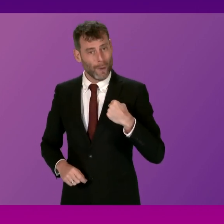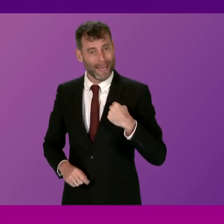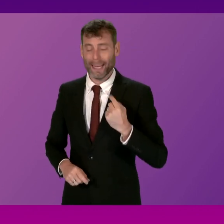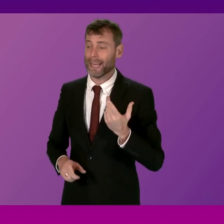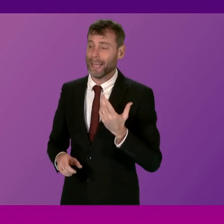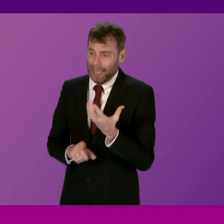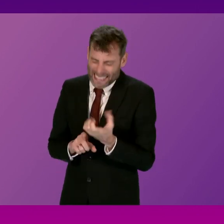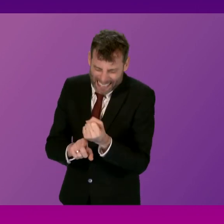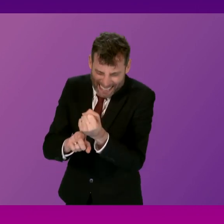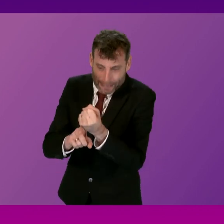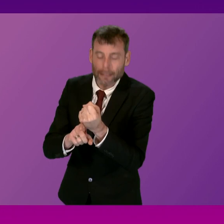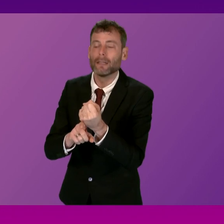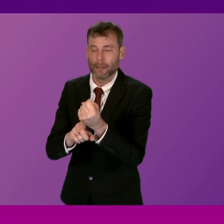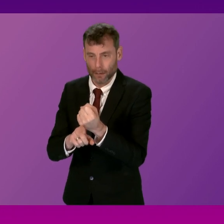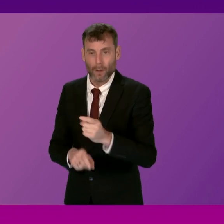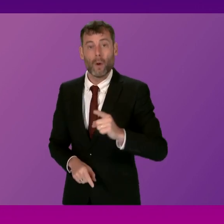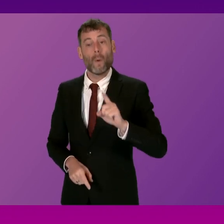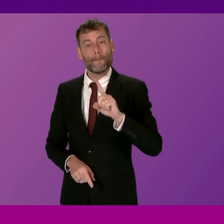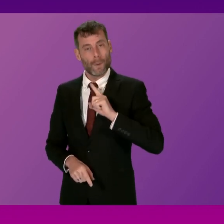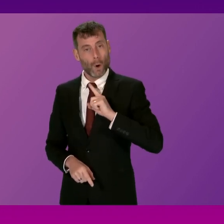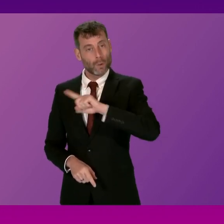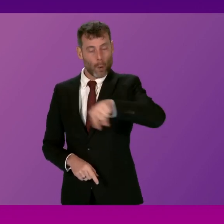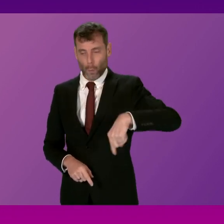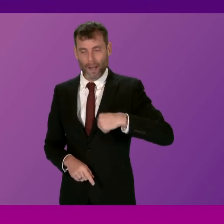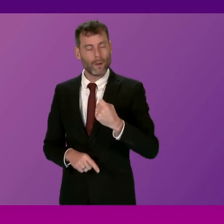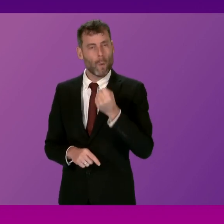and the wins have come because we have refused to give up.